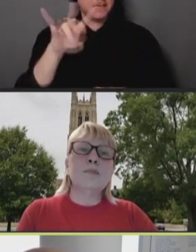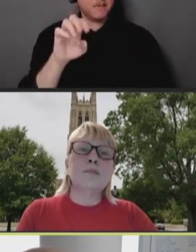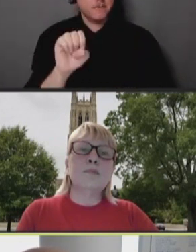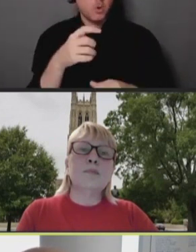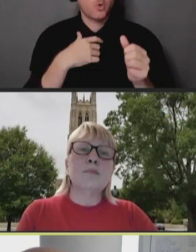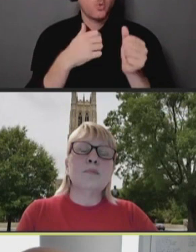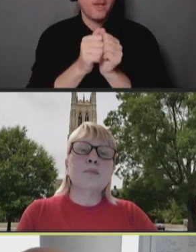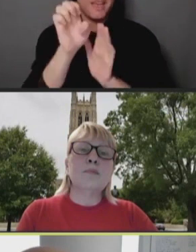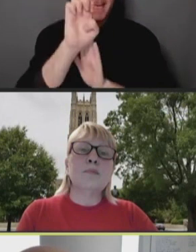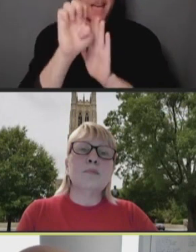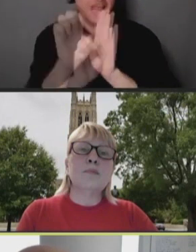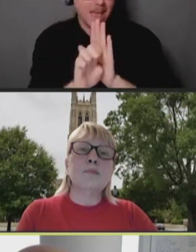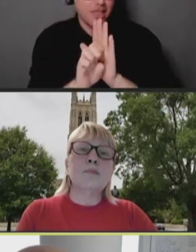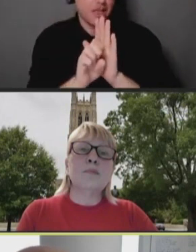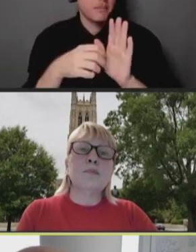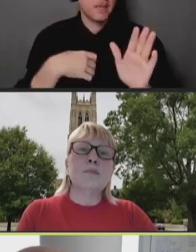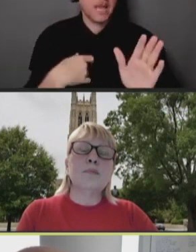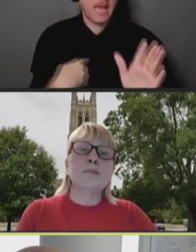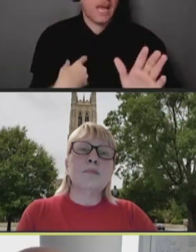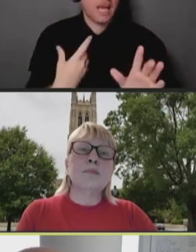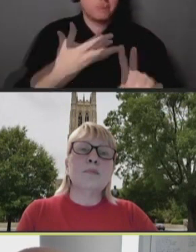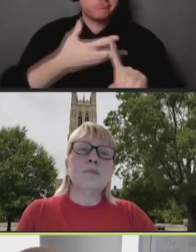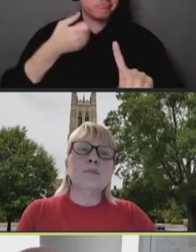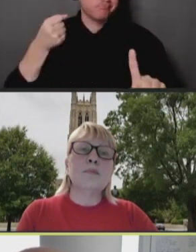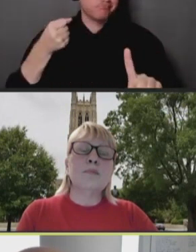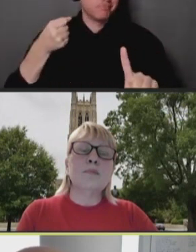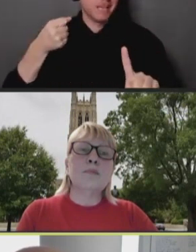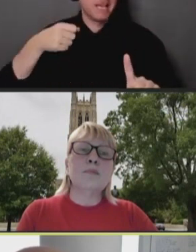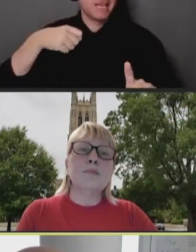of withholding a vaccine to seek in a control group, for example?